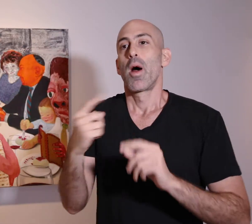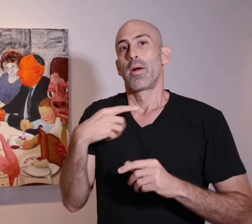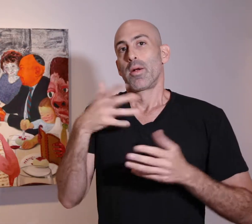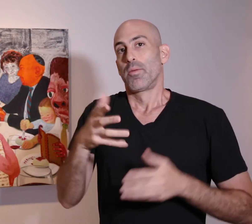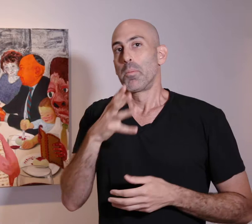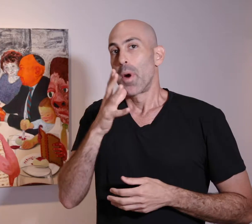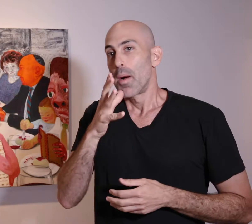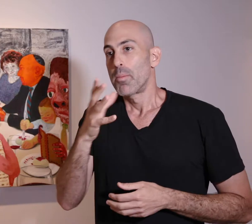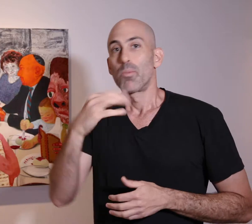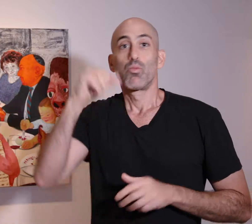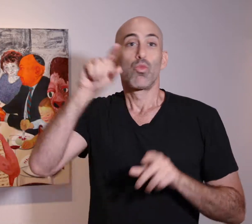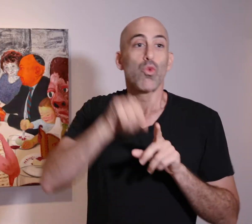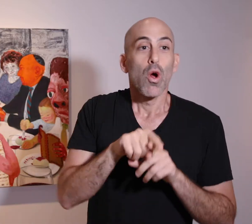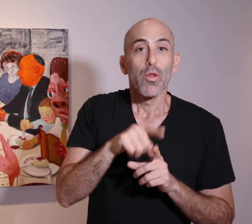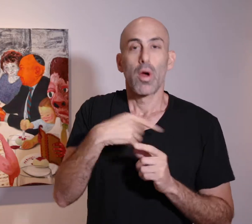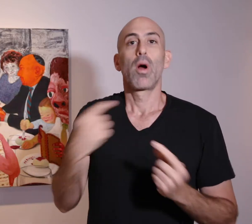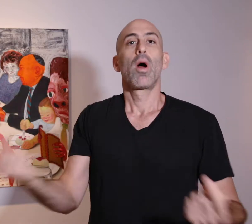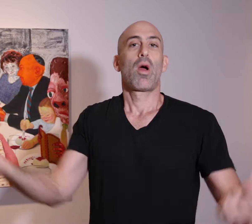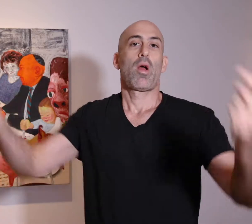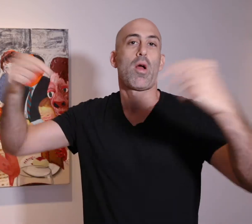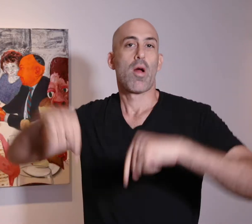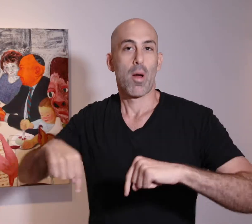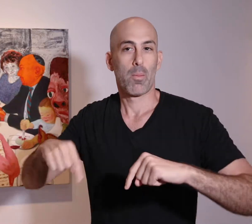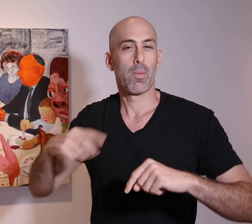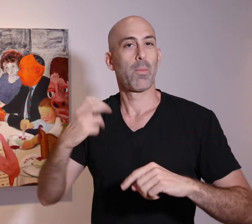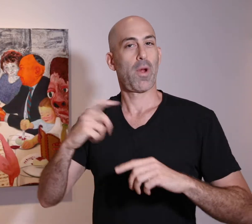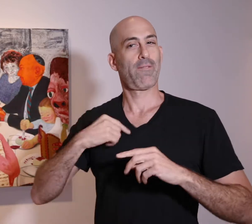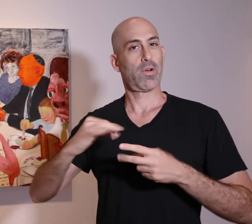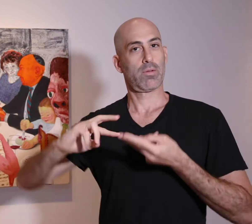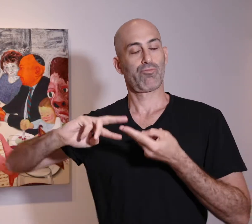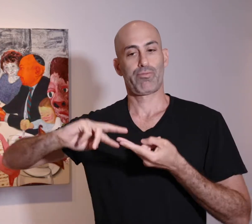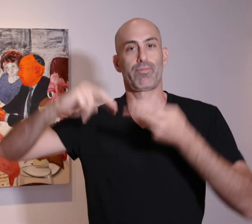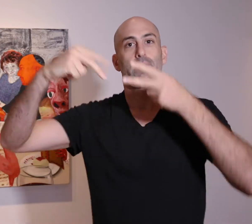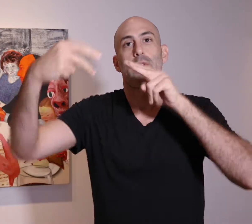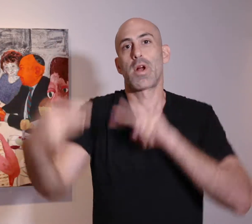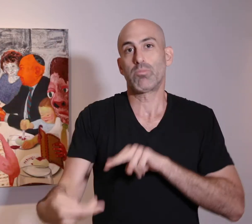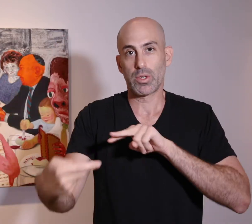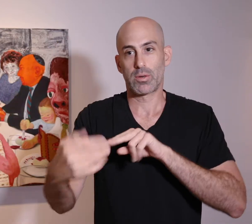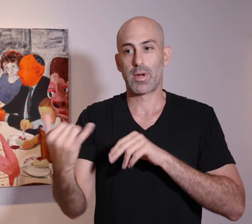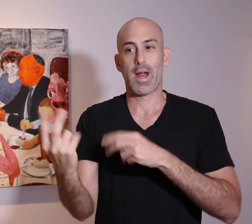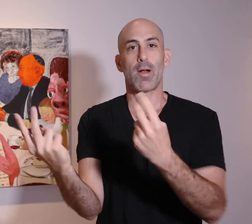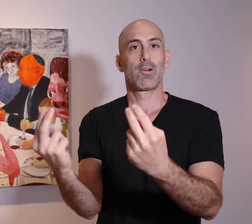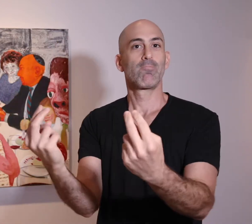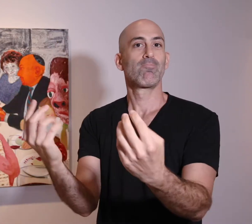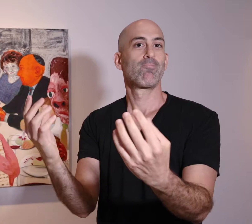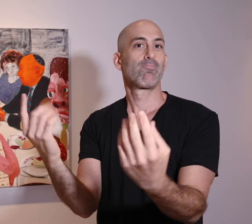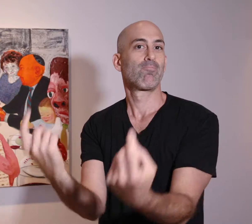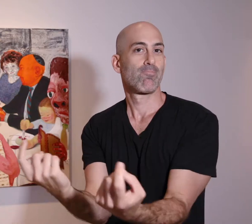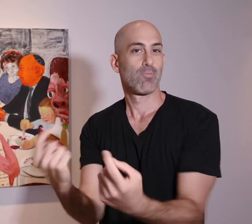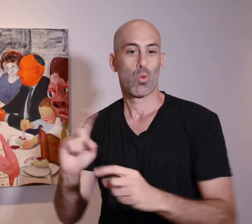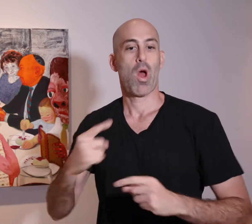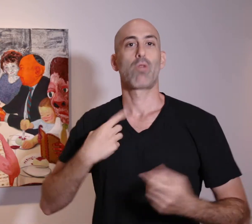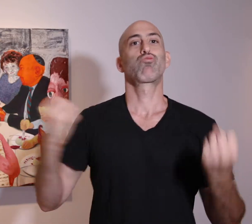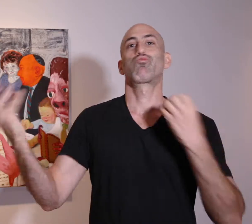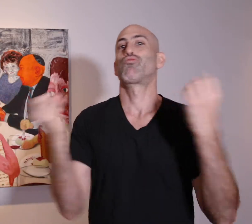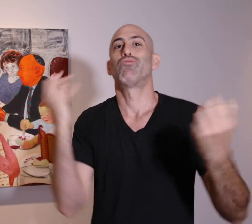but my mother and my brother still come. And it feels just the reverse of the way it did; my mother and brother are the ones